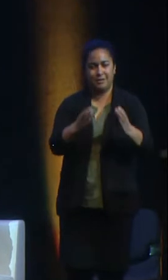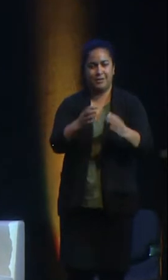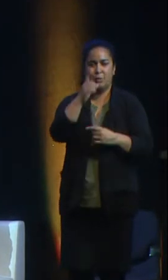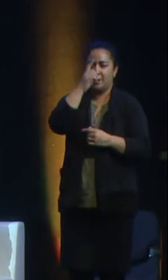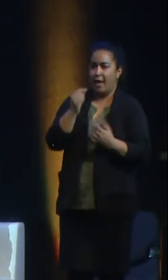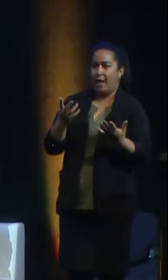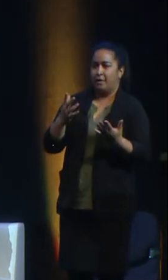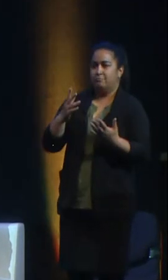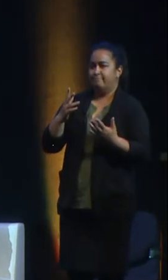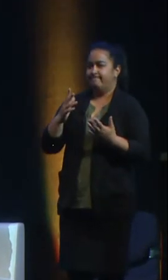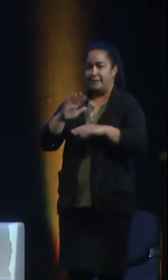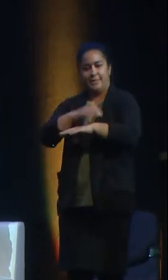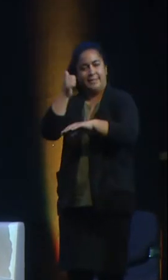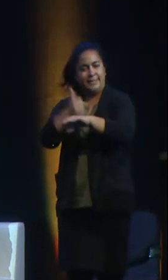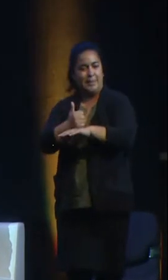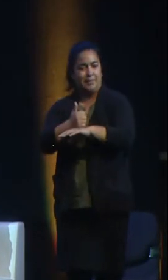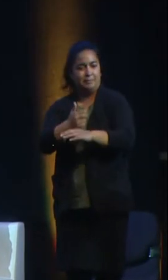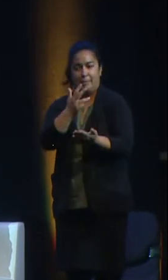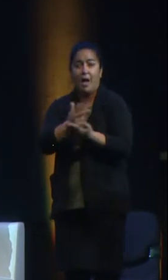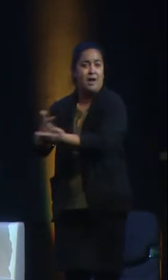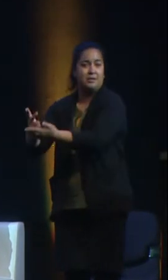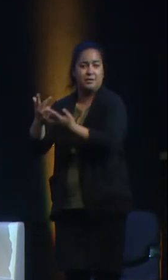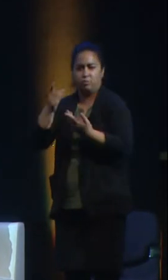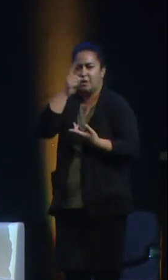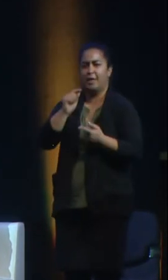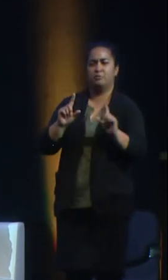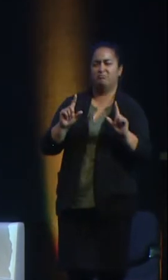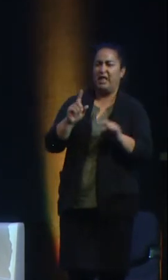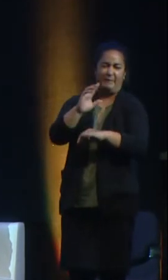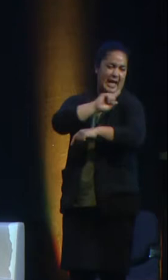where they're not energy efficient, and we can put new energy efficient installations